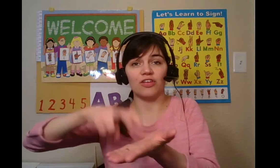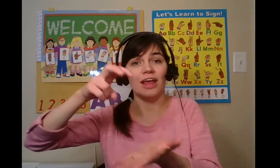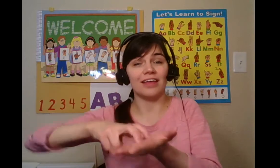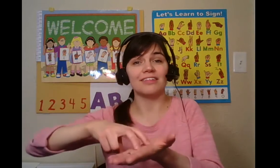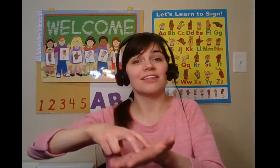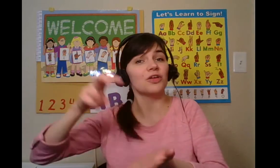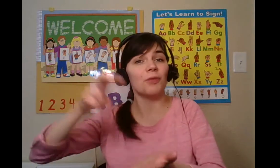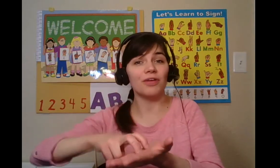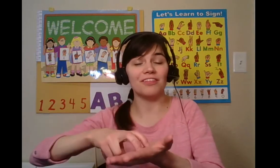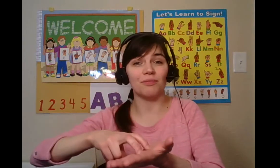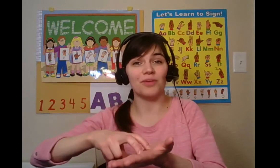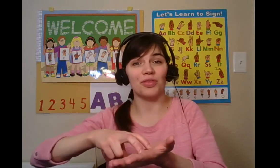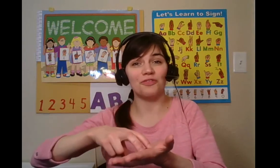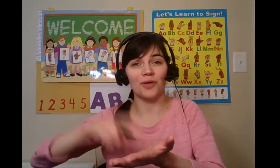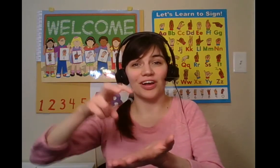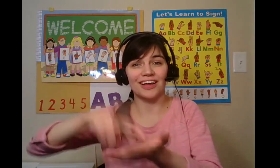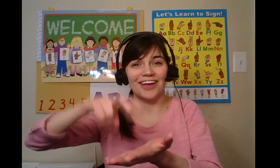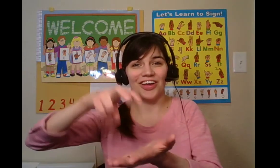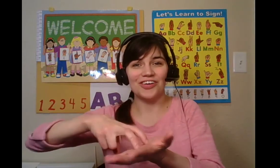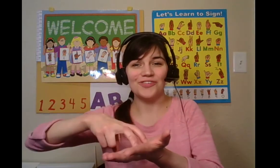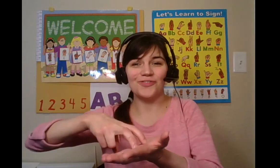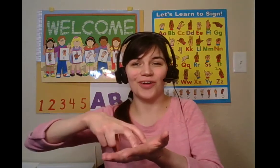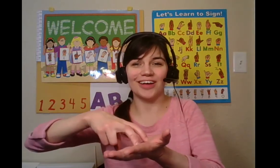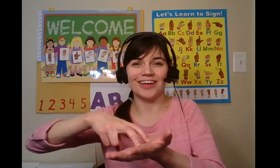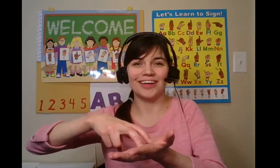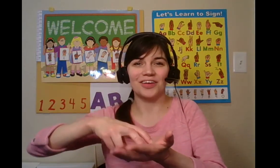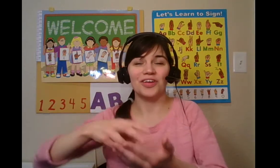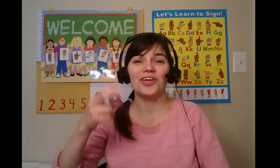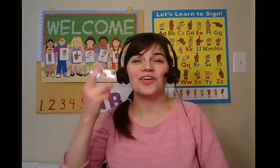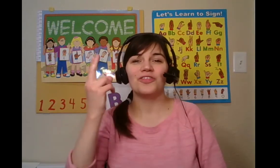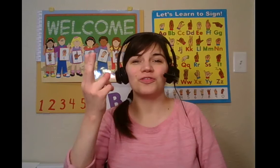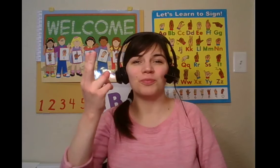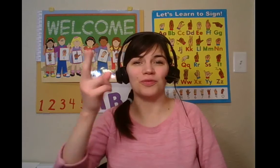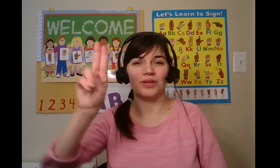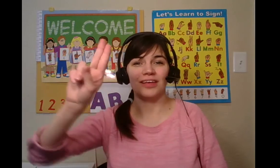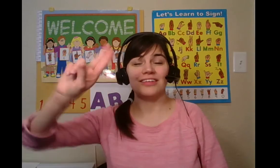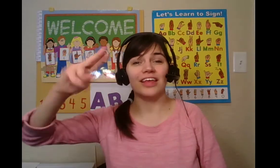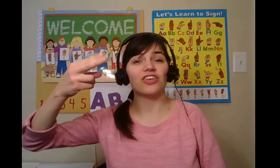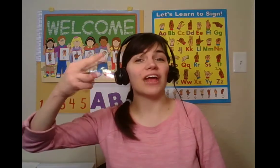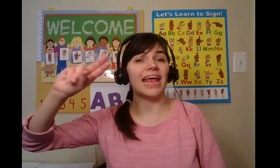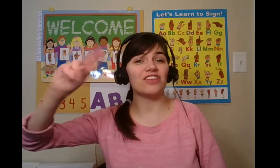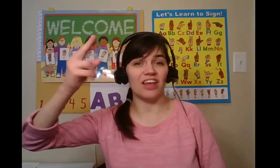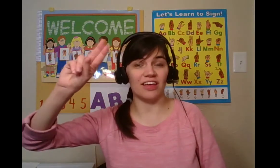your hand like you're poking something with a fork. Fork. Spoon. Take your H hand,